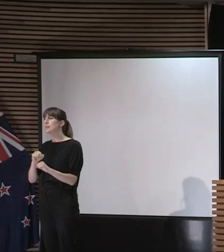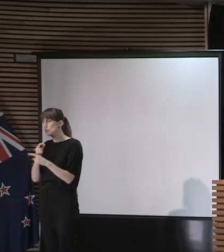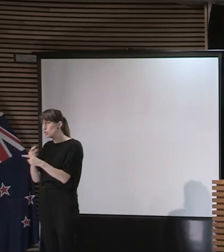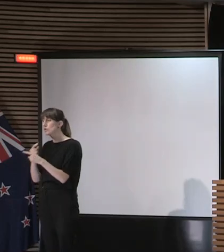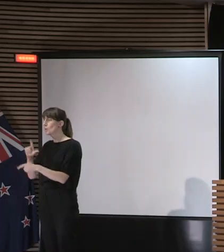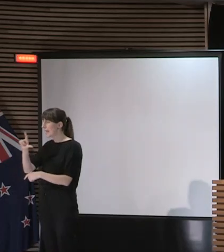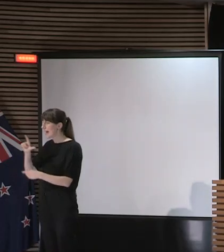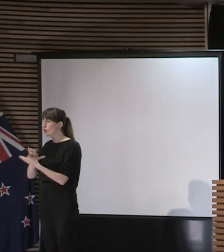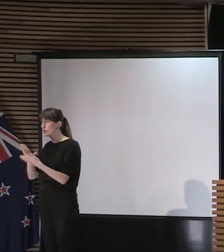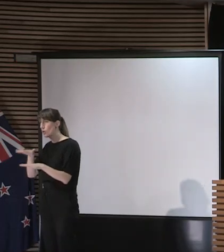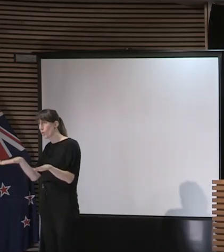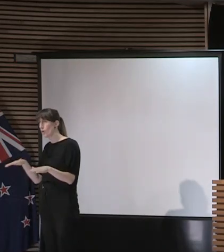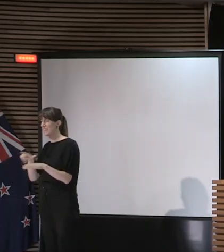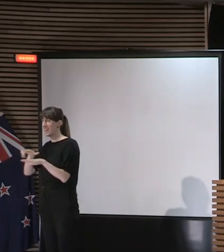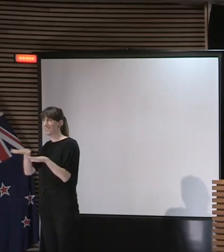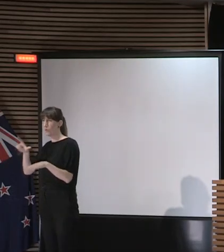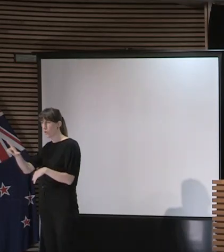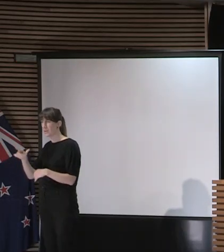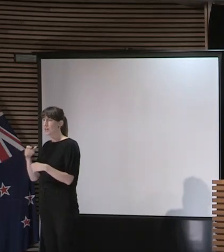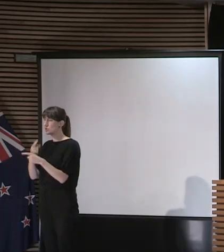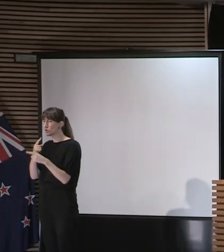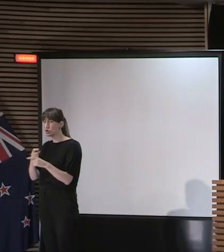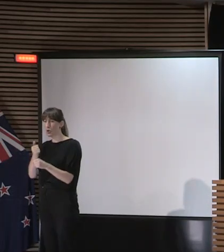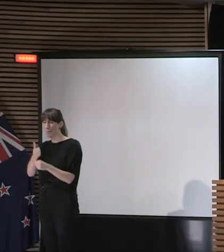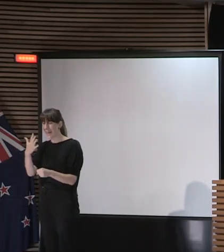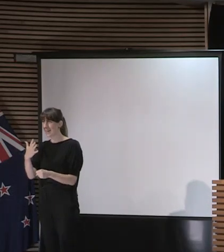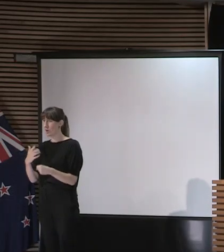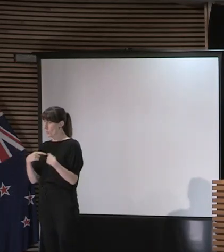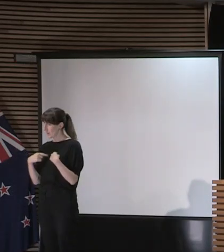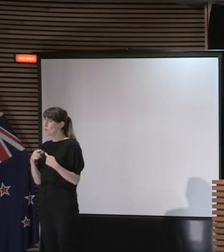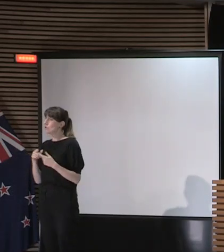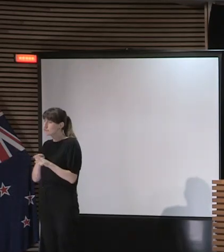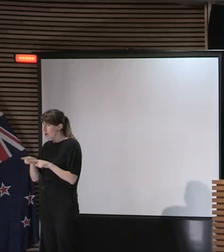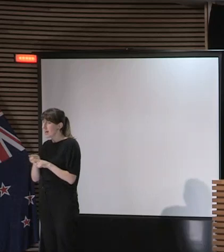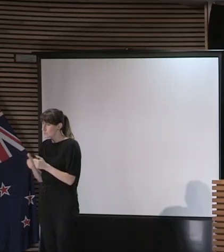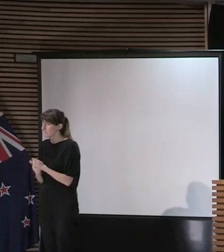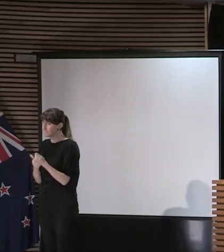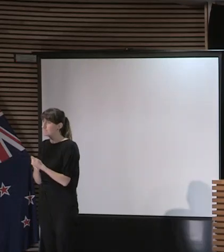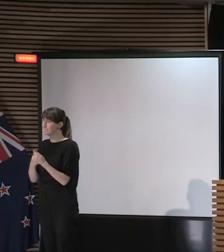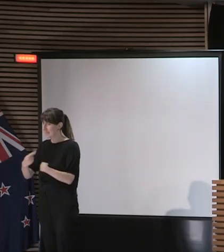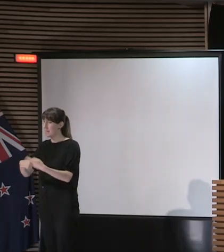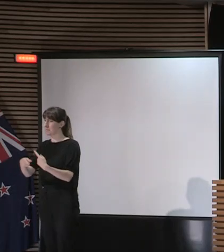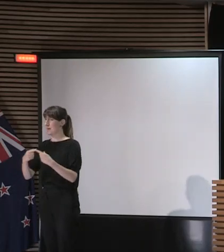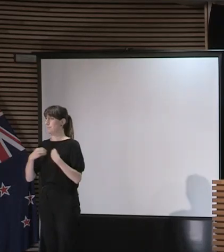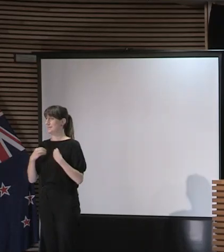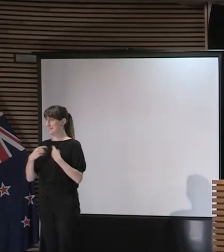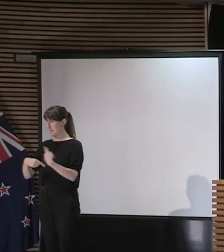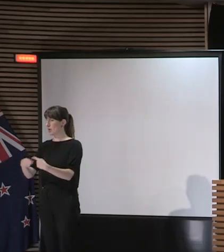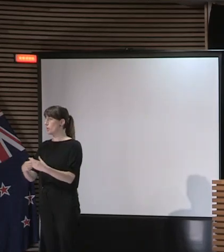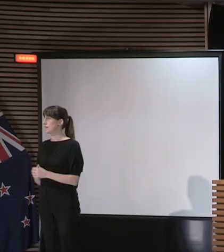your landlord. In the meantime, as a government, we will keep looking and assessing what we can do to